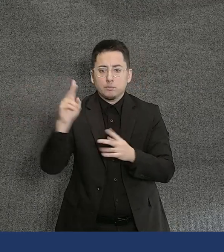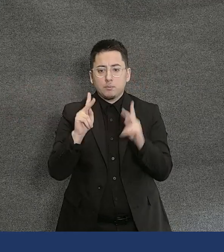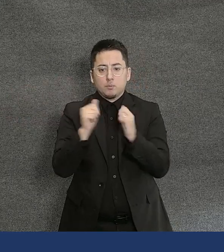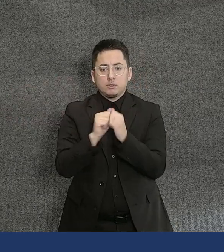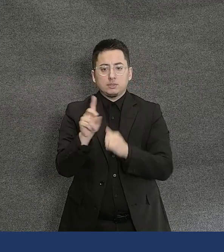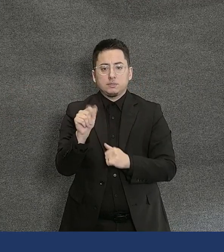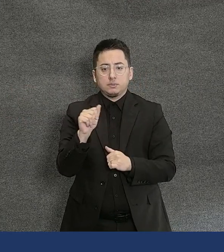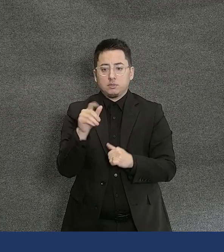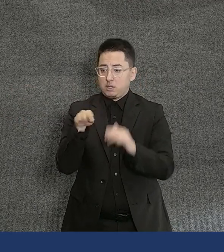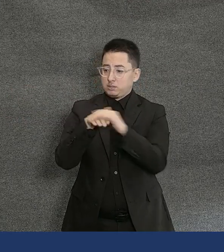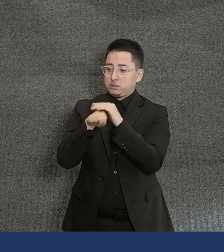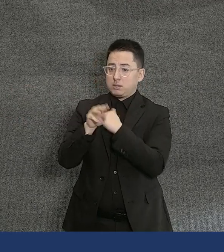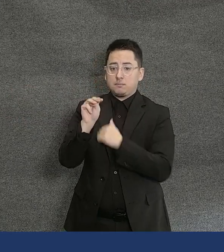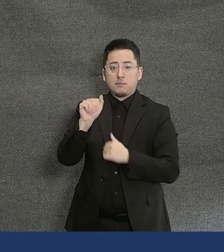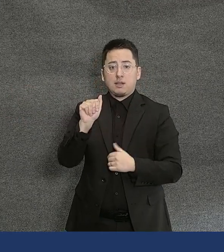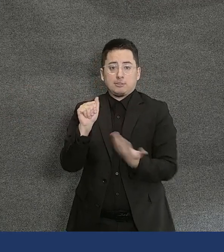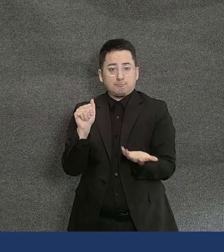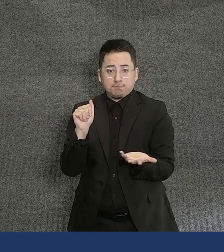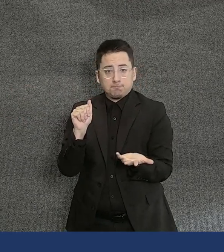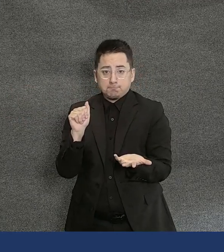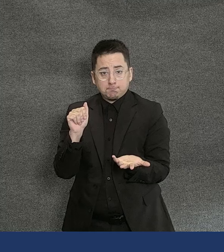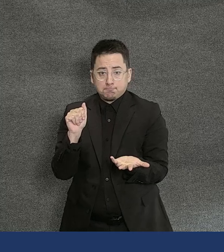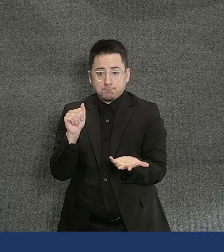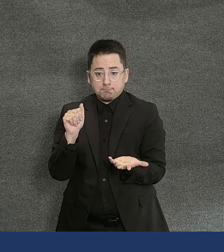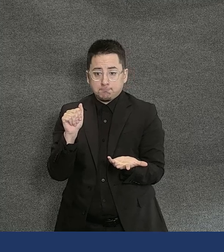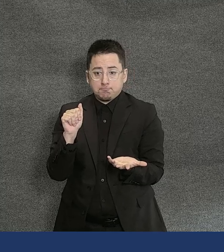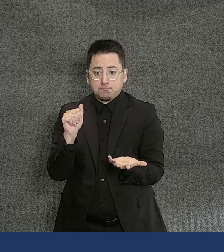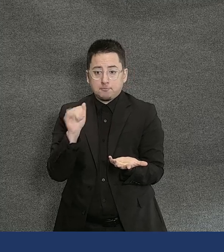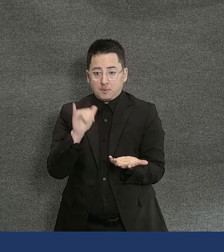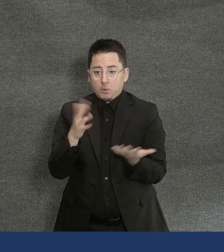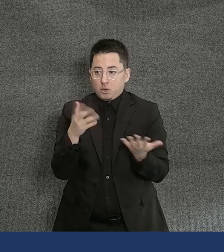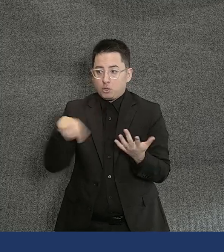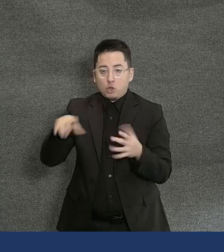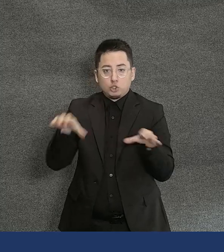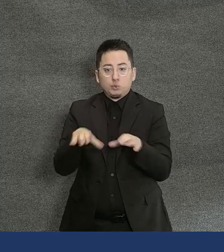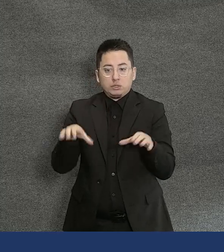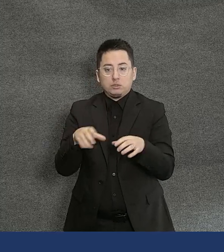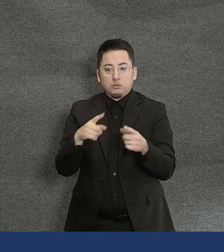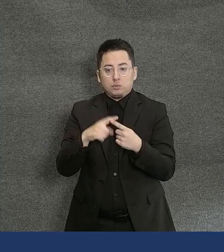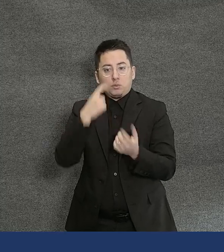That's what they're doing. And we should acknowledge that. So I'm going to say that part out loud.